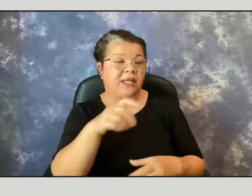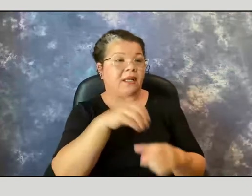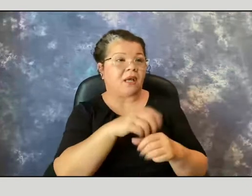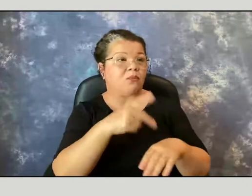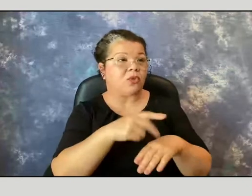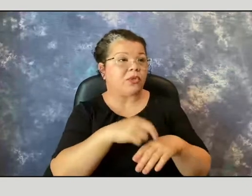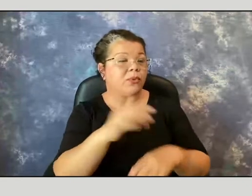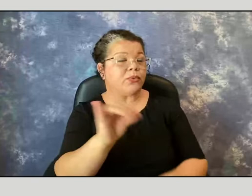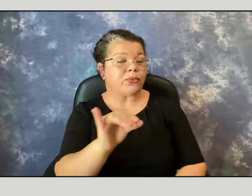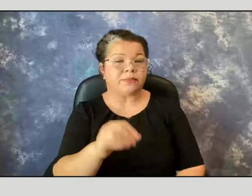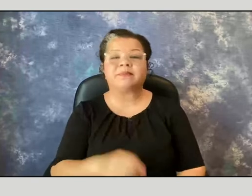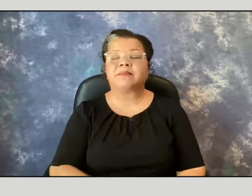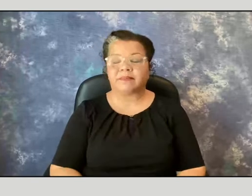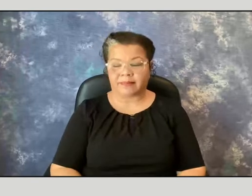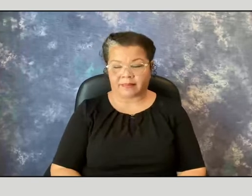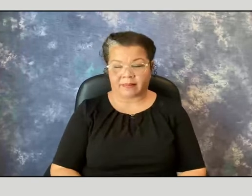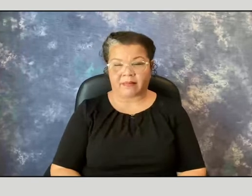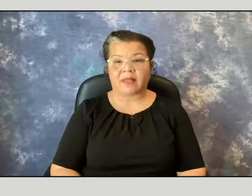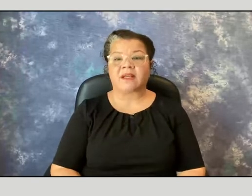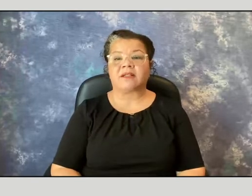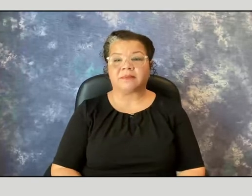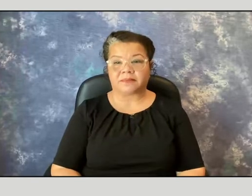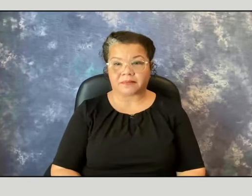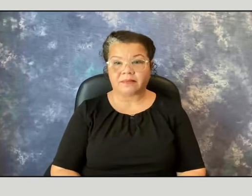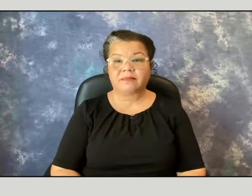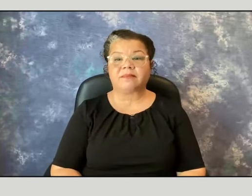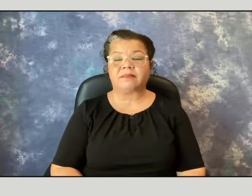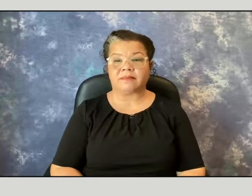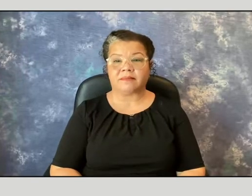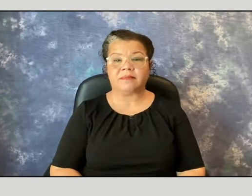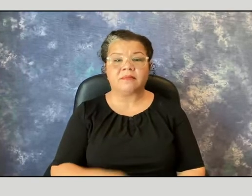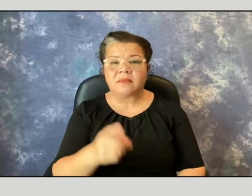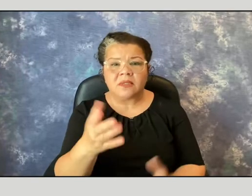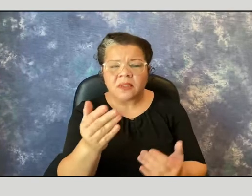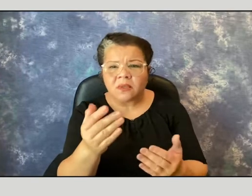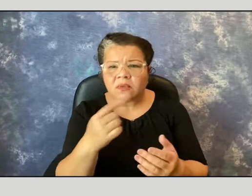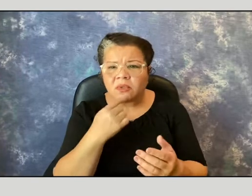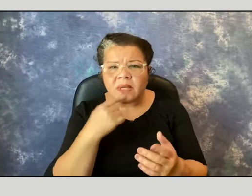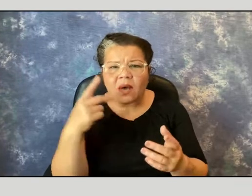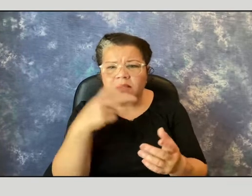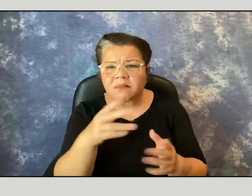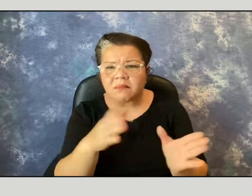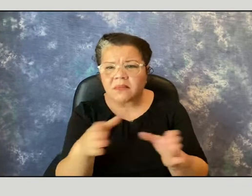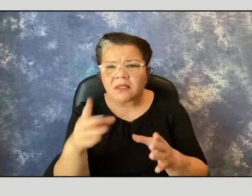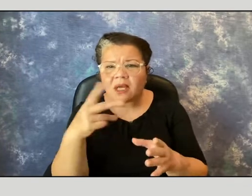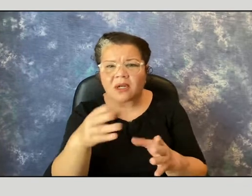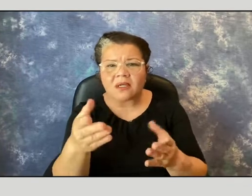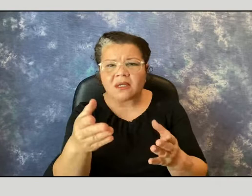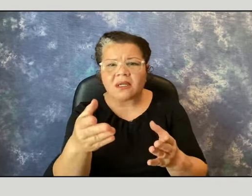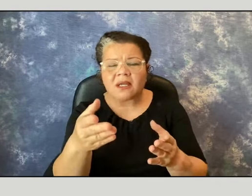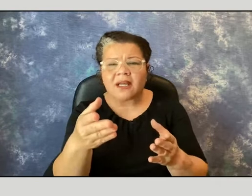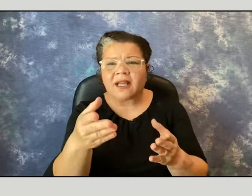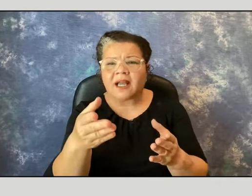And then just adding in from... Please, please. I was just gonna say, adding in from the chat- Don't let me go on my rant.